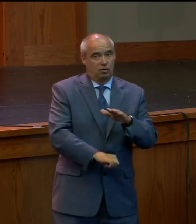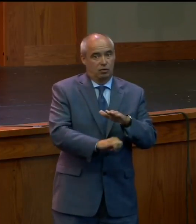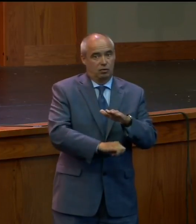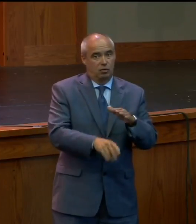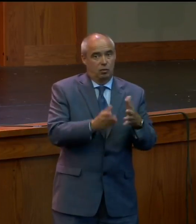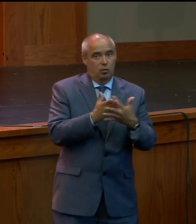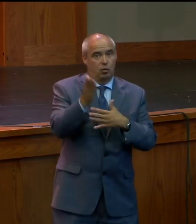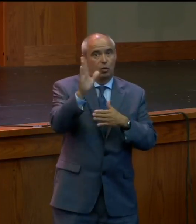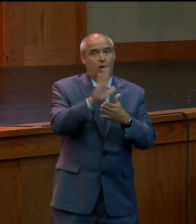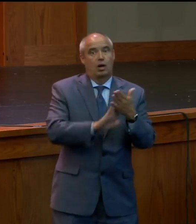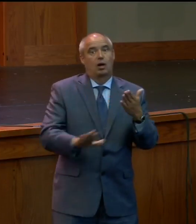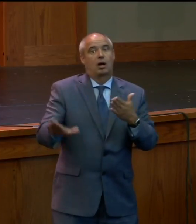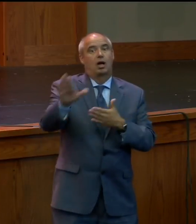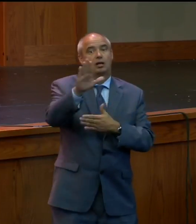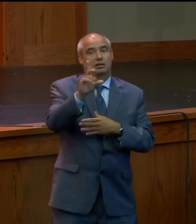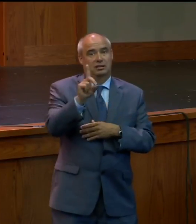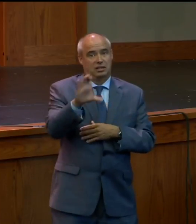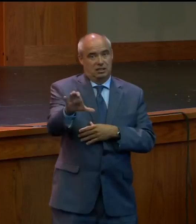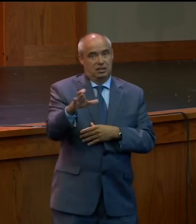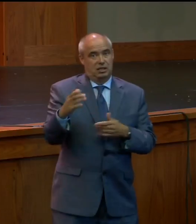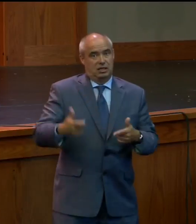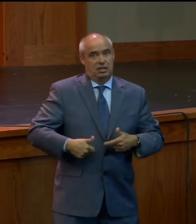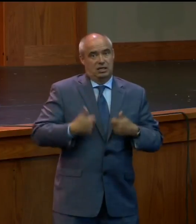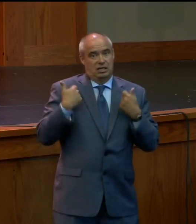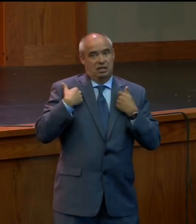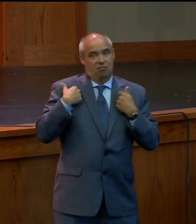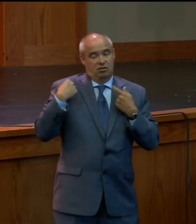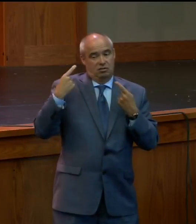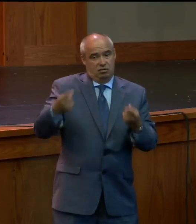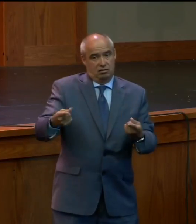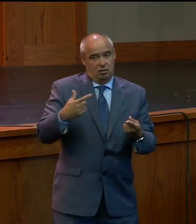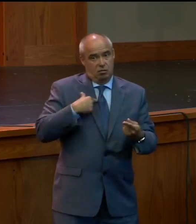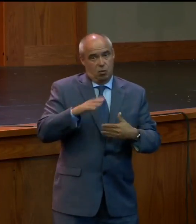COLUMBIA AND HAVE LIVED HERE MY ENTIRE LIFE.